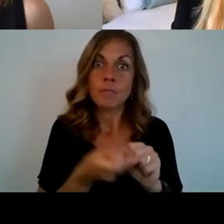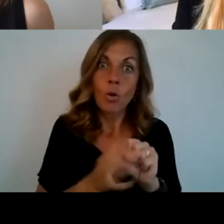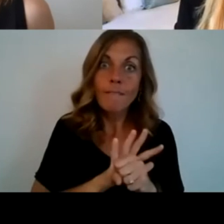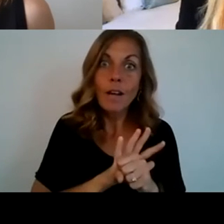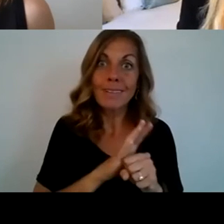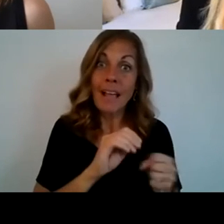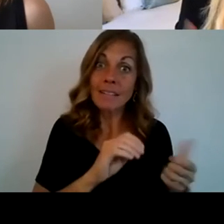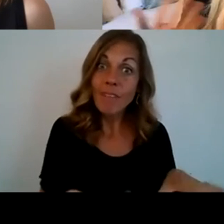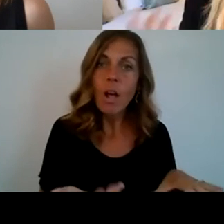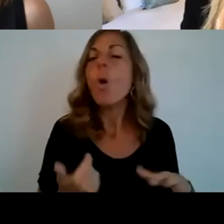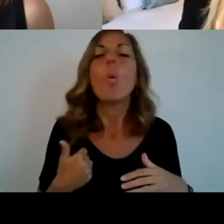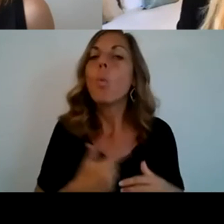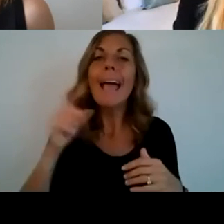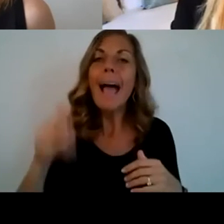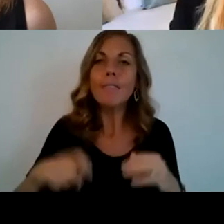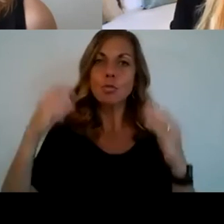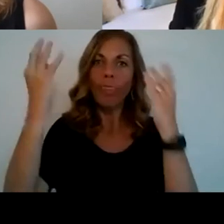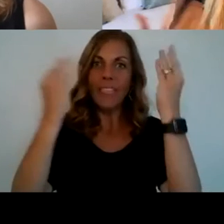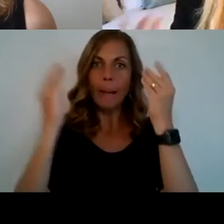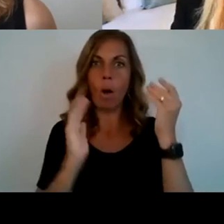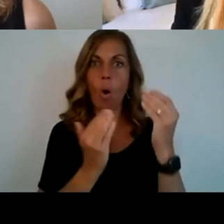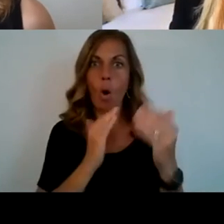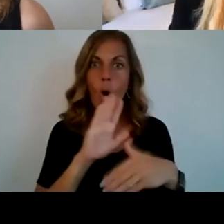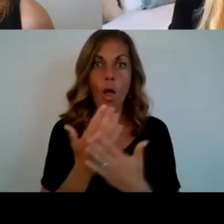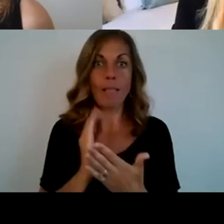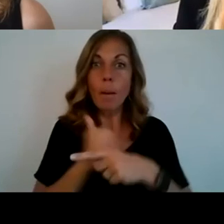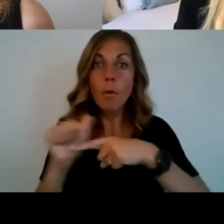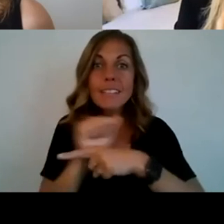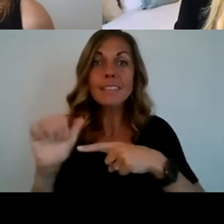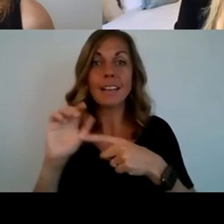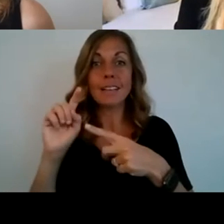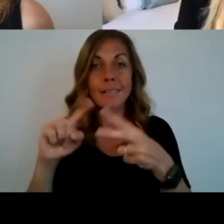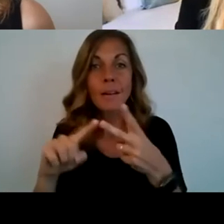is having us rethink all of our practices, all of our policies. And at the end of the